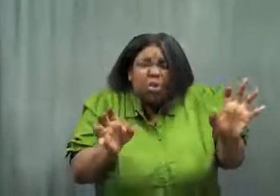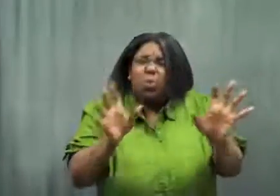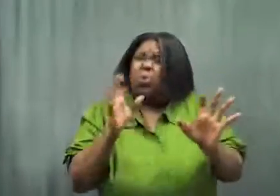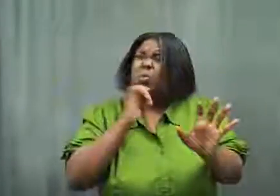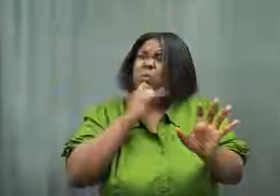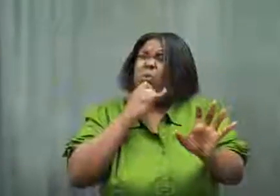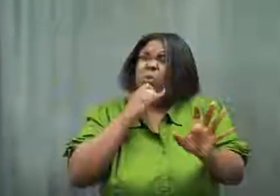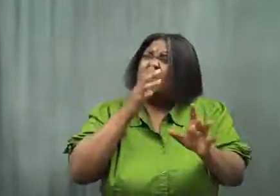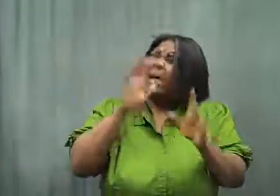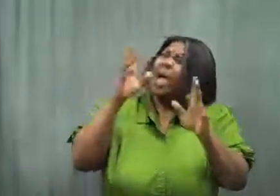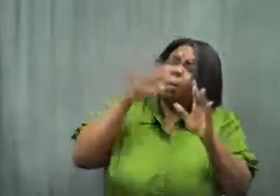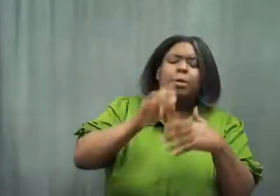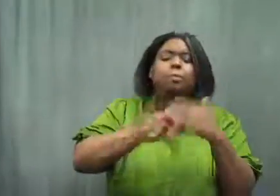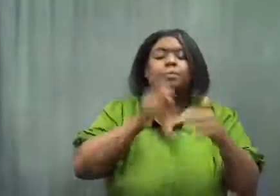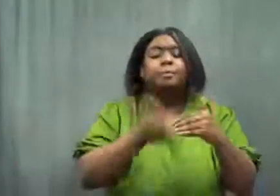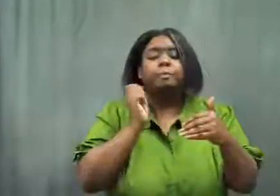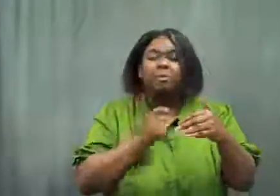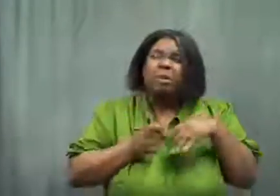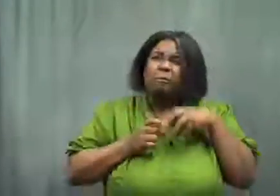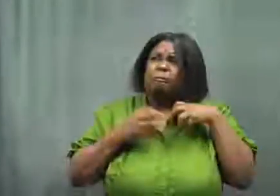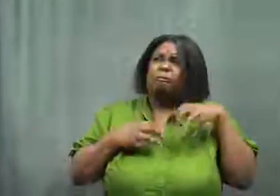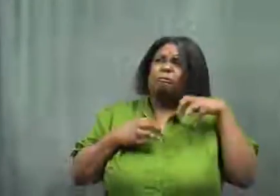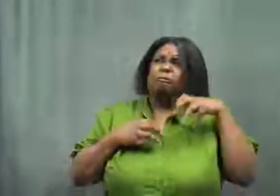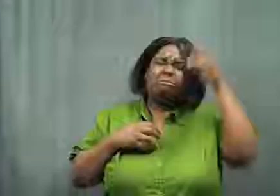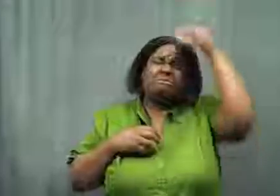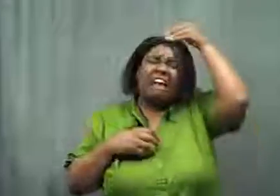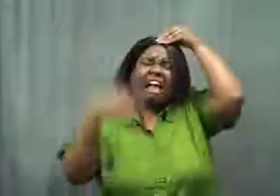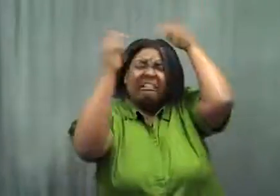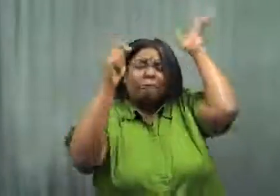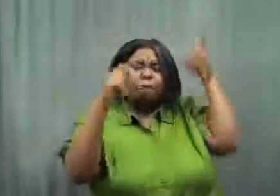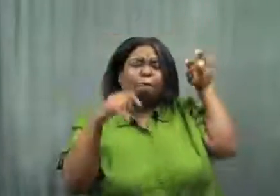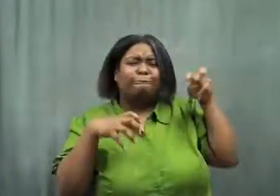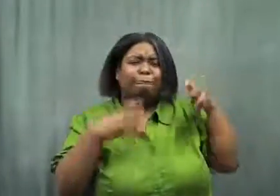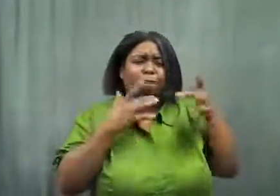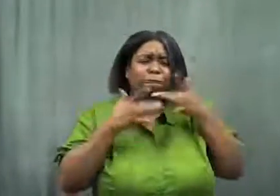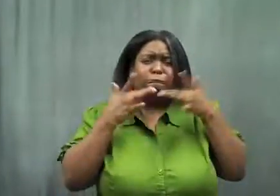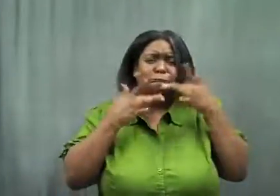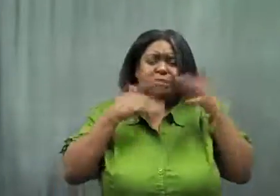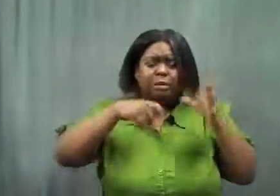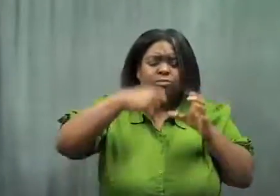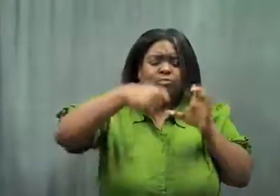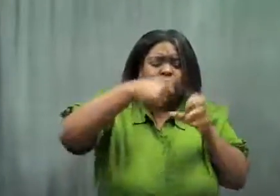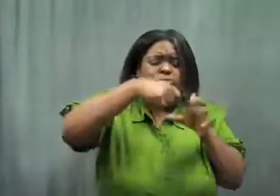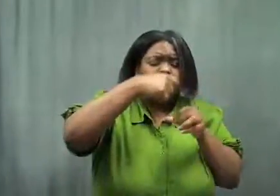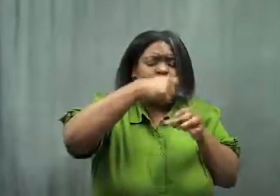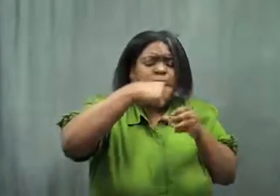Ouch ouch.. I’d tell ma please stop. She’d swat me with the comb. Ouch... I tried to be quiet.